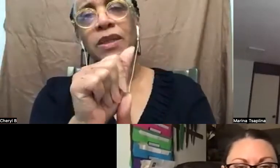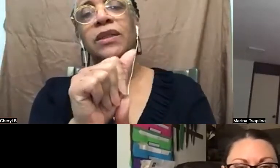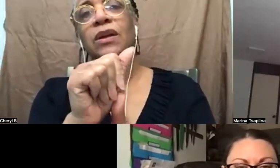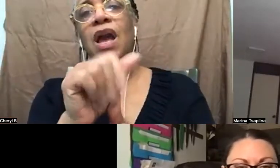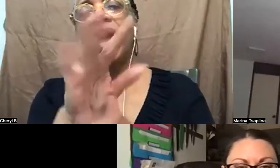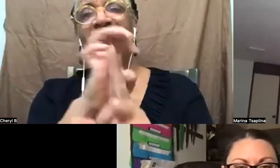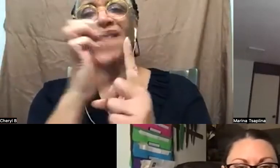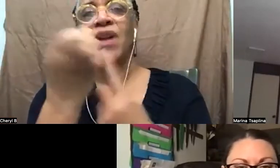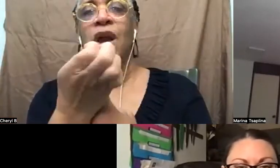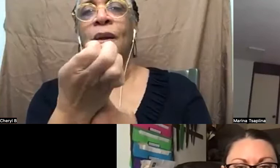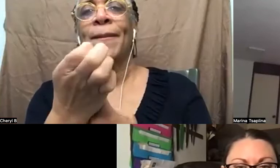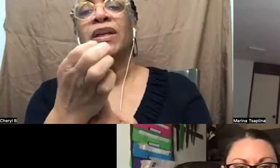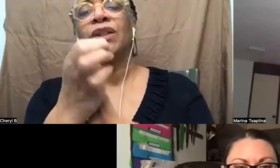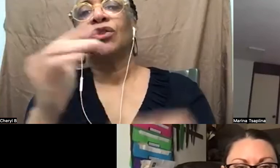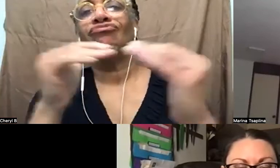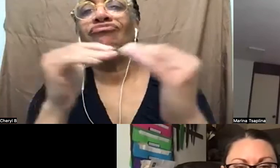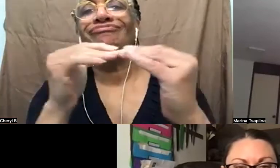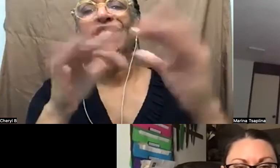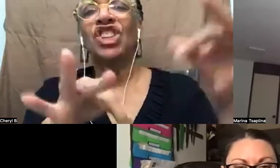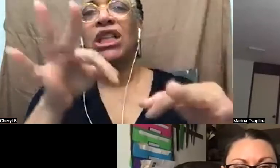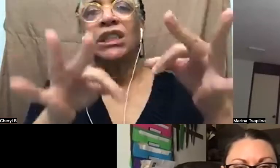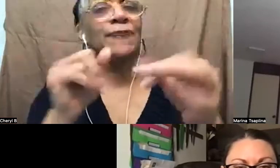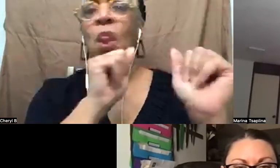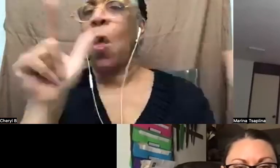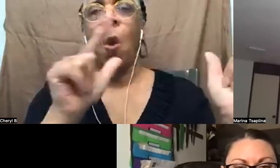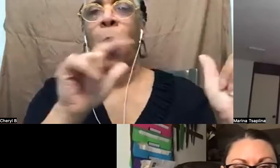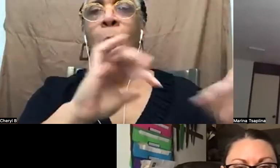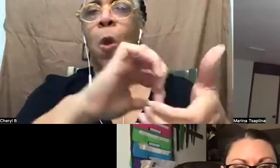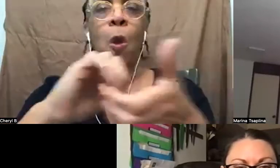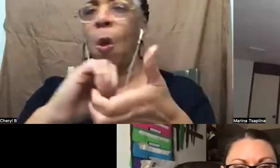I had the pleasure of first meeting Jen